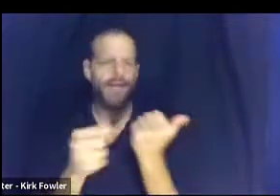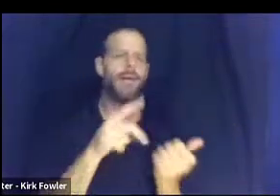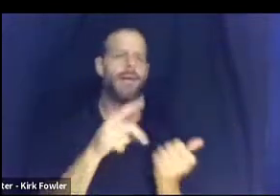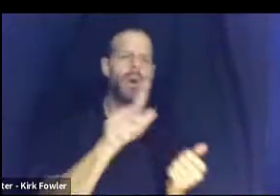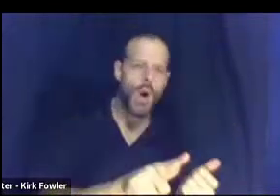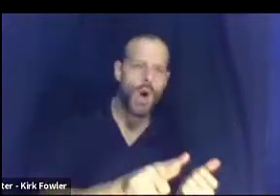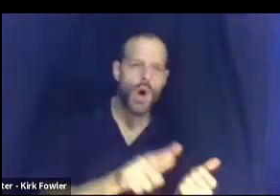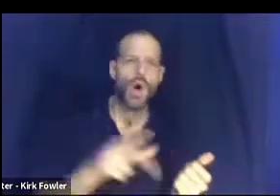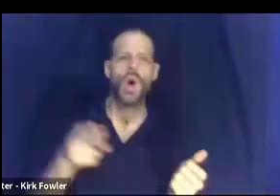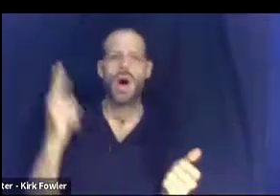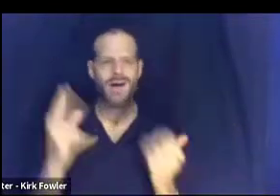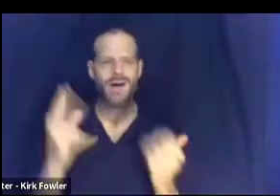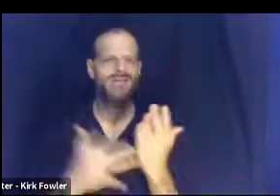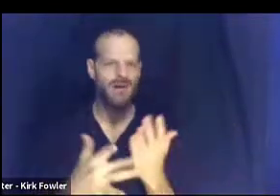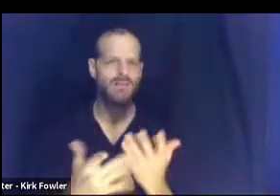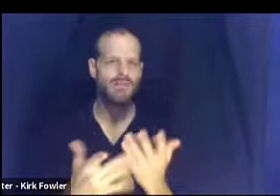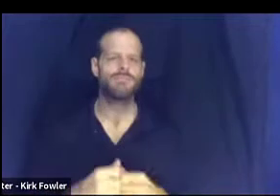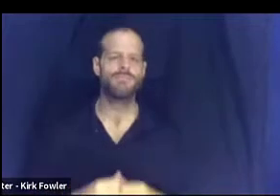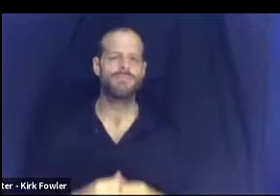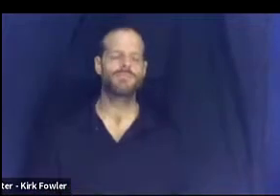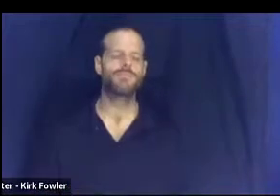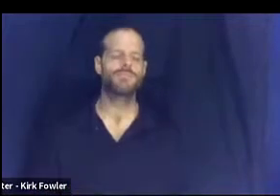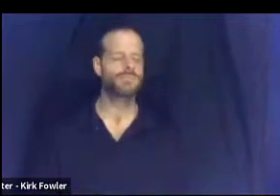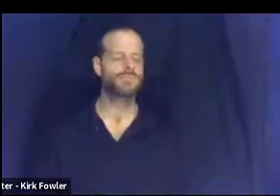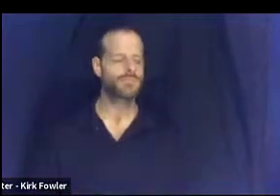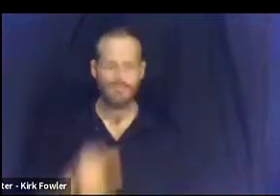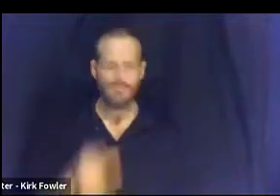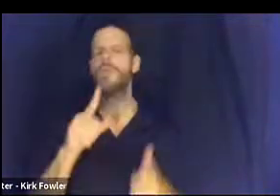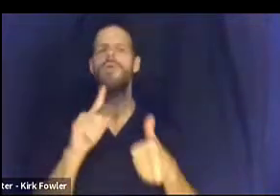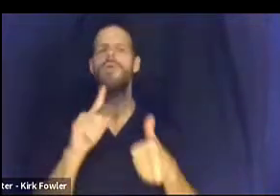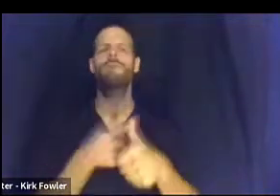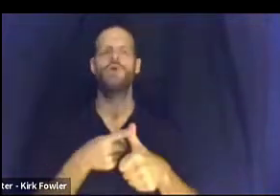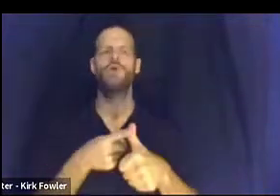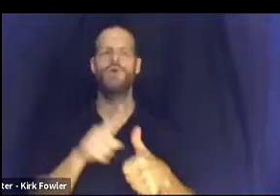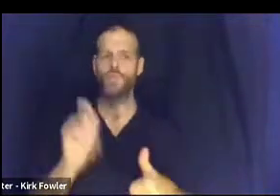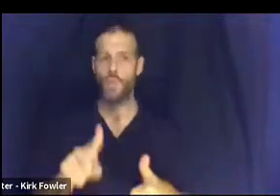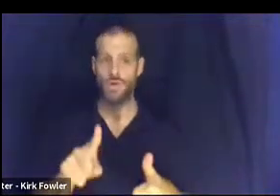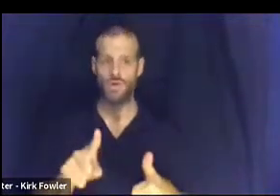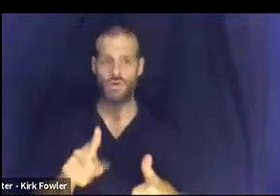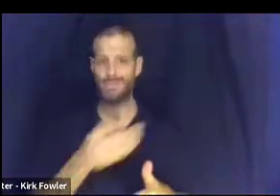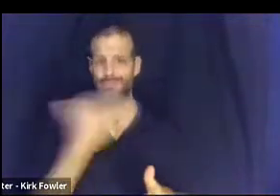The first question that you wanna ask, and I think this is maybe the most important thing